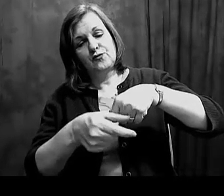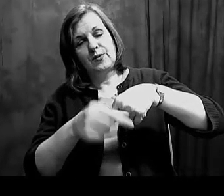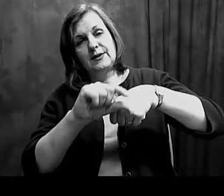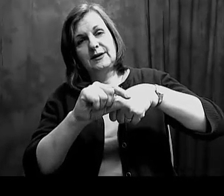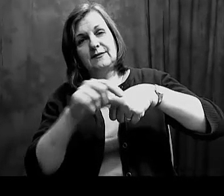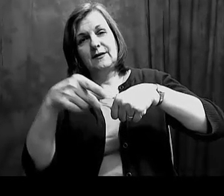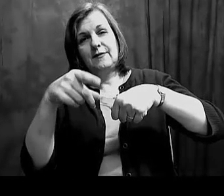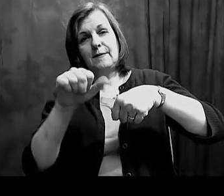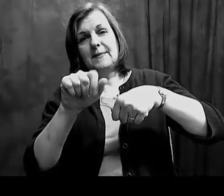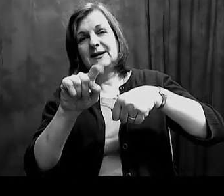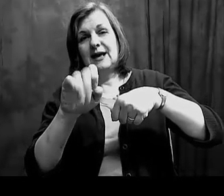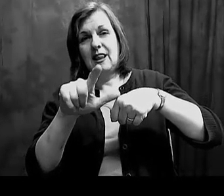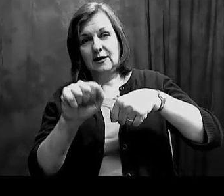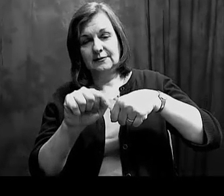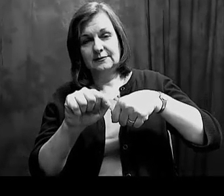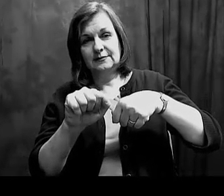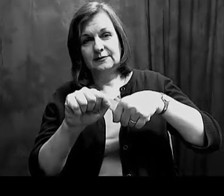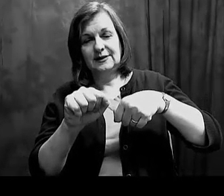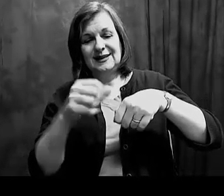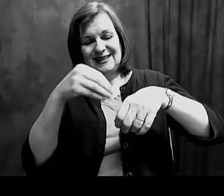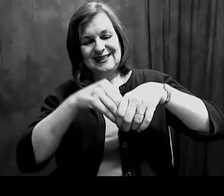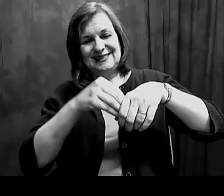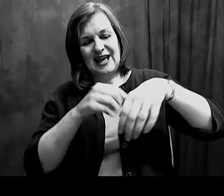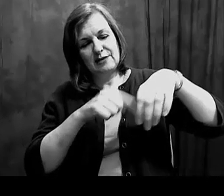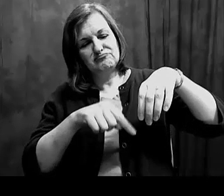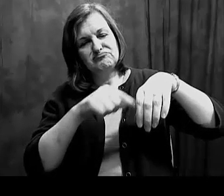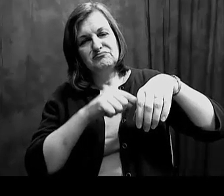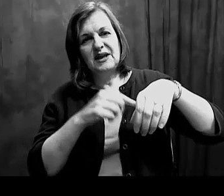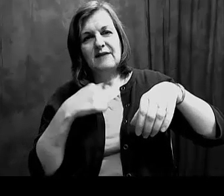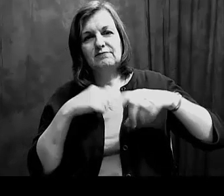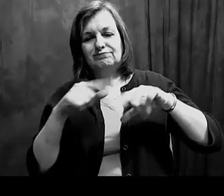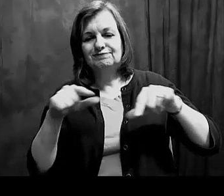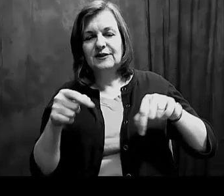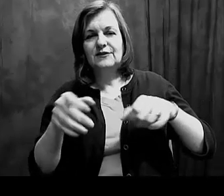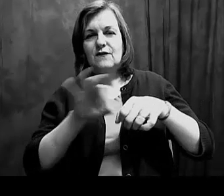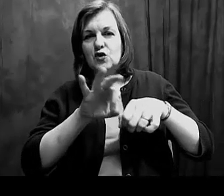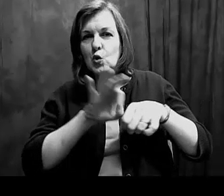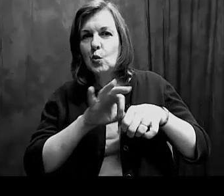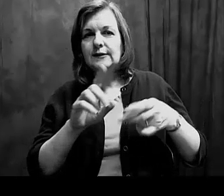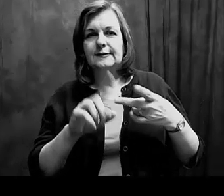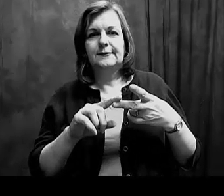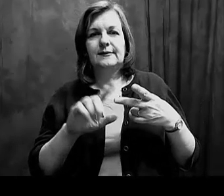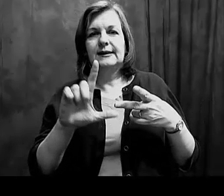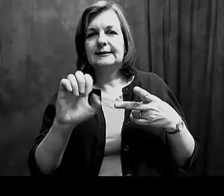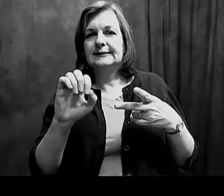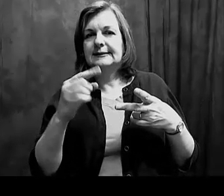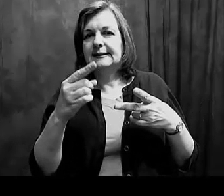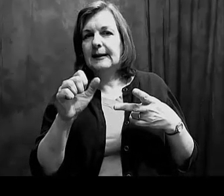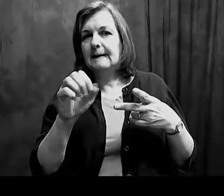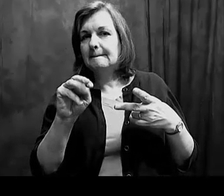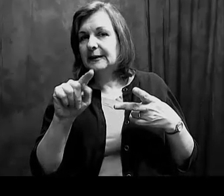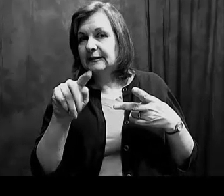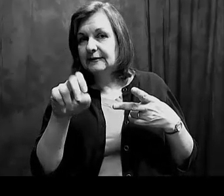and in here we have all kinds of fluid we've got ligaments we've got meniscus these